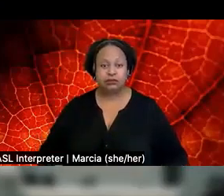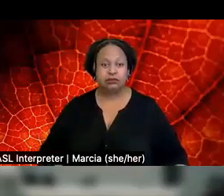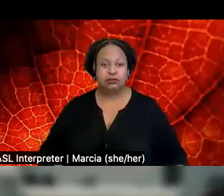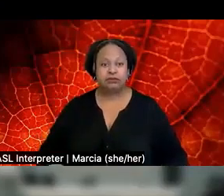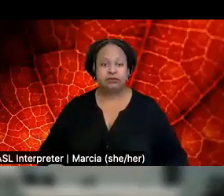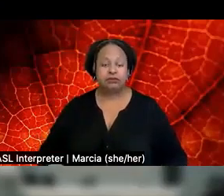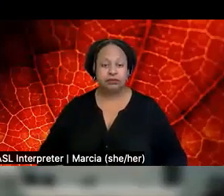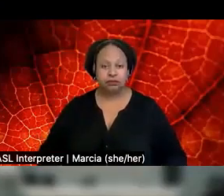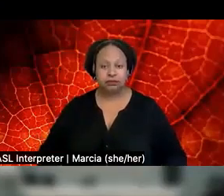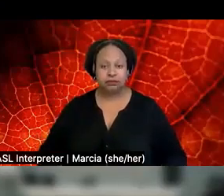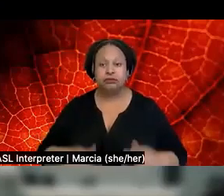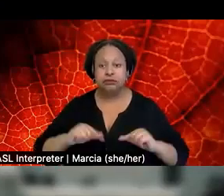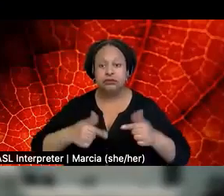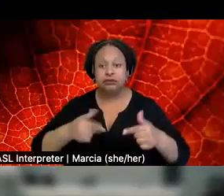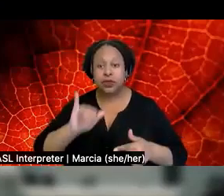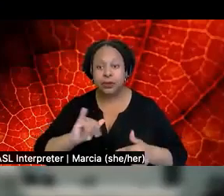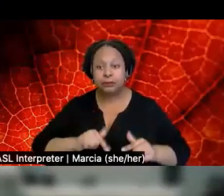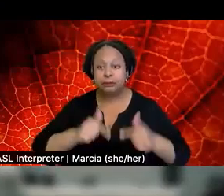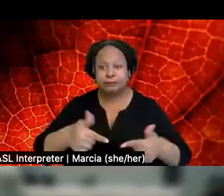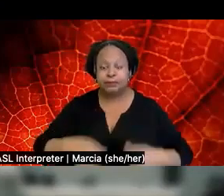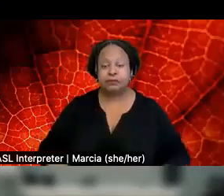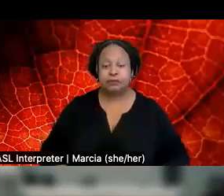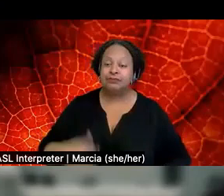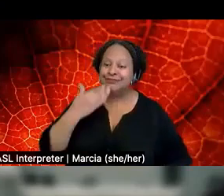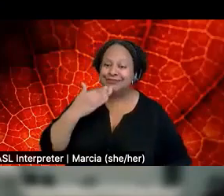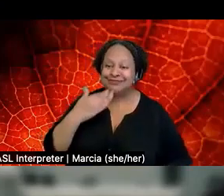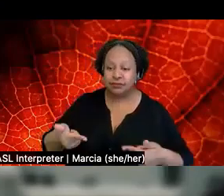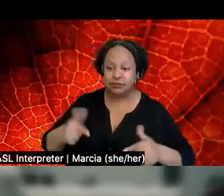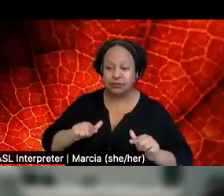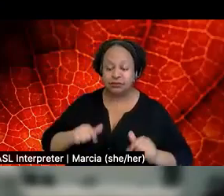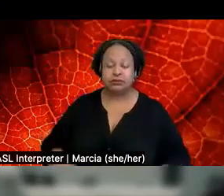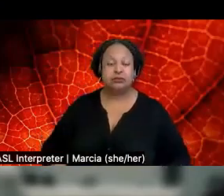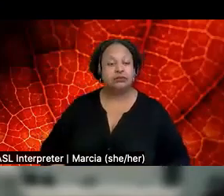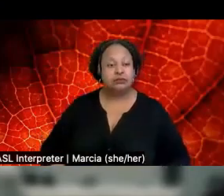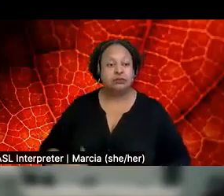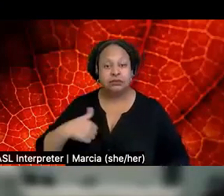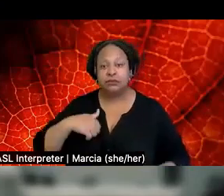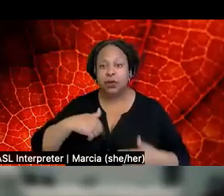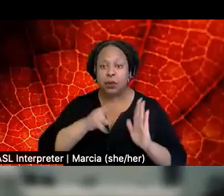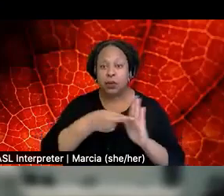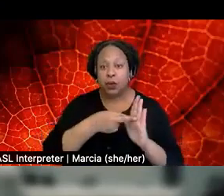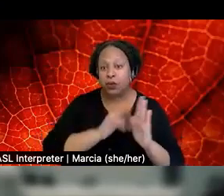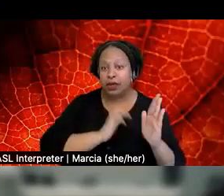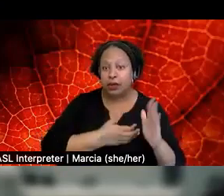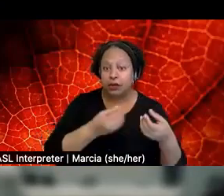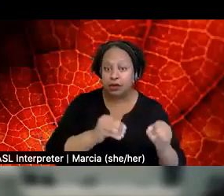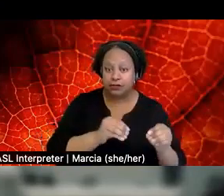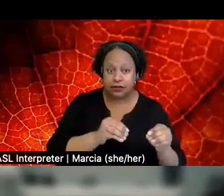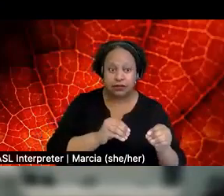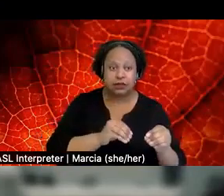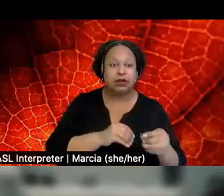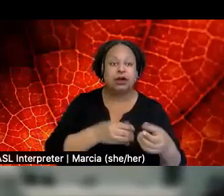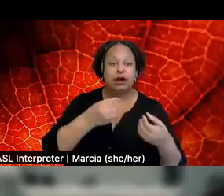Tony. Thanks. So in terms of the role of our office, we are the learner affairs office.